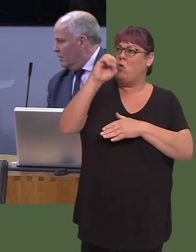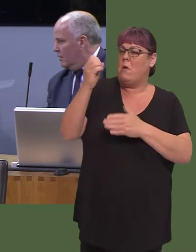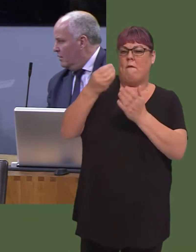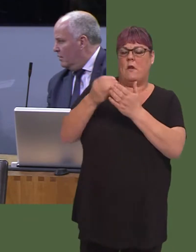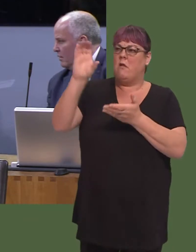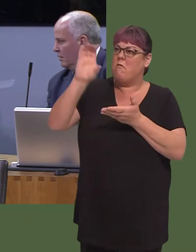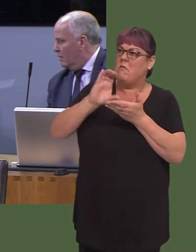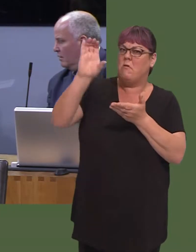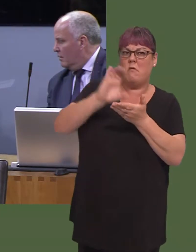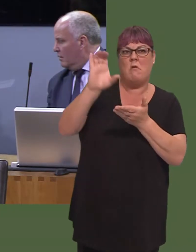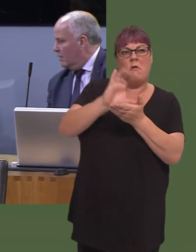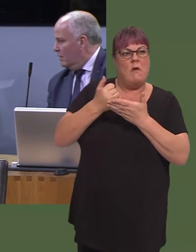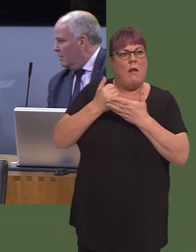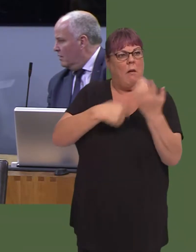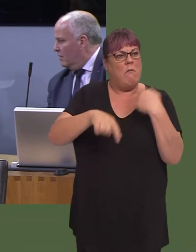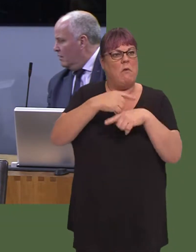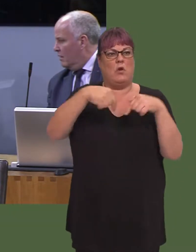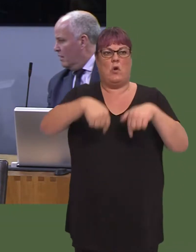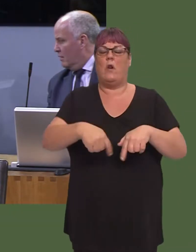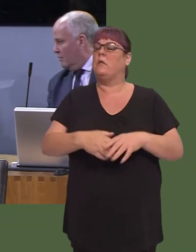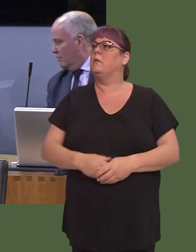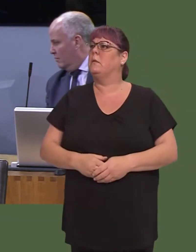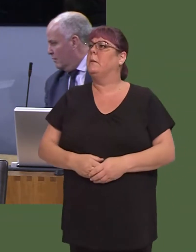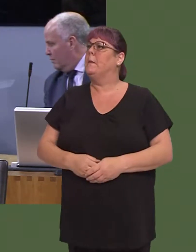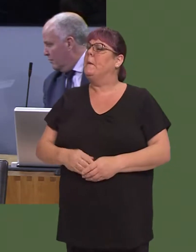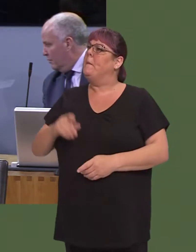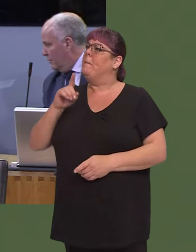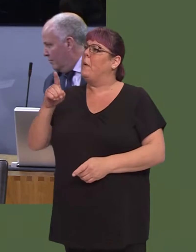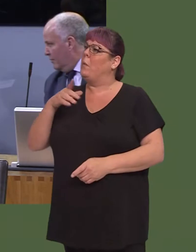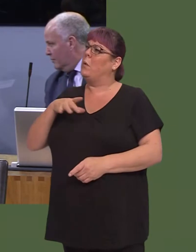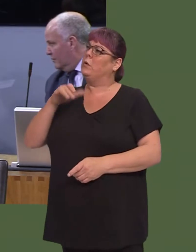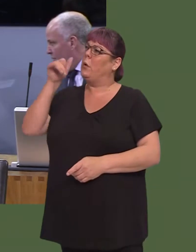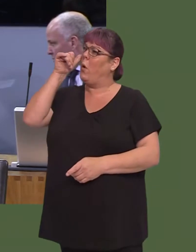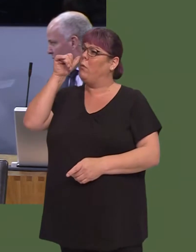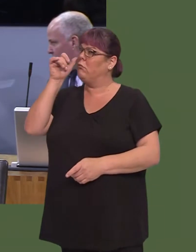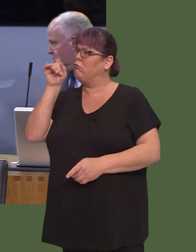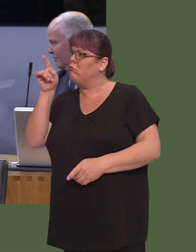iddyn nhw ai peidio? Rydw i'n gobeithio, wrth gwrs, y bydd y croeso yn dal i fod yno.